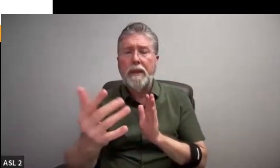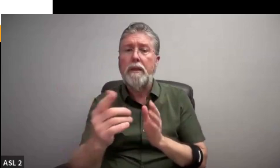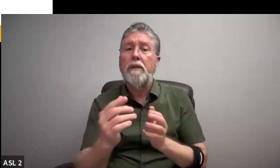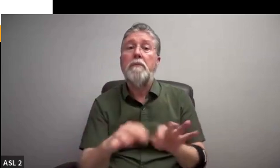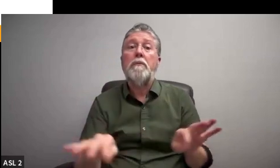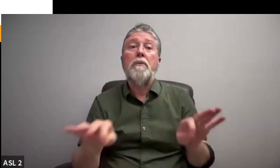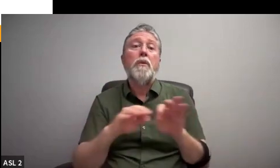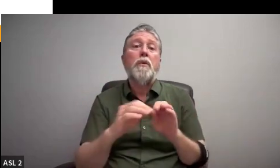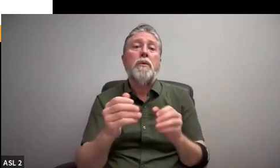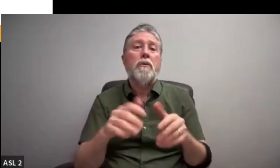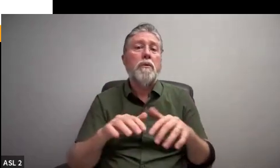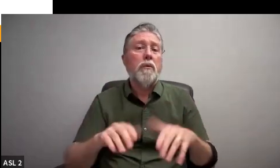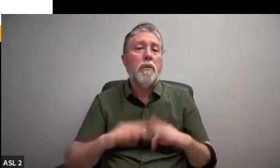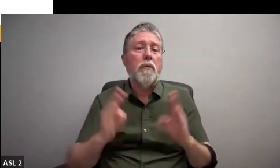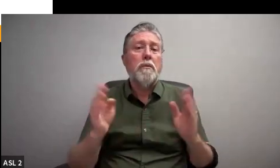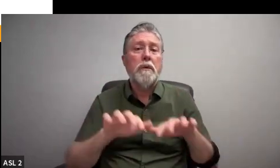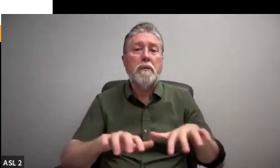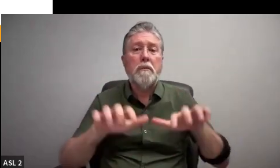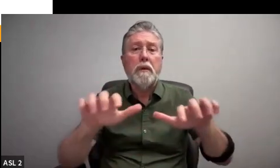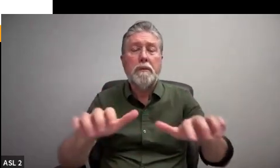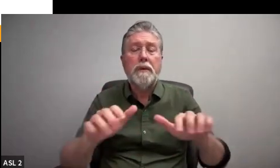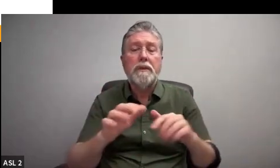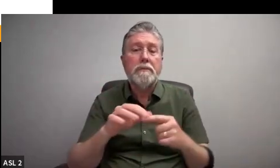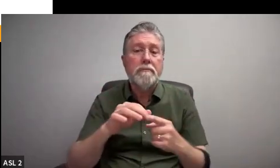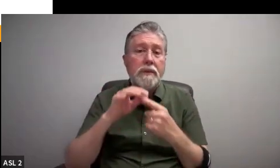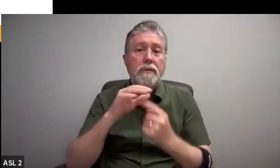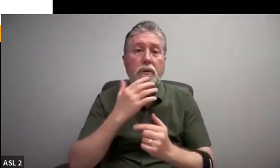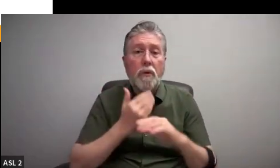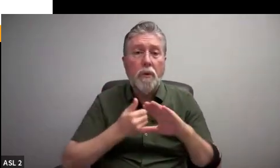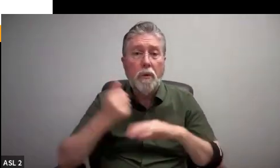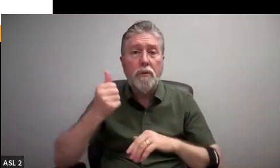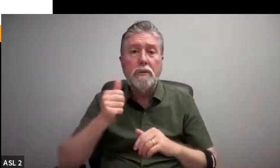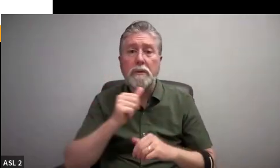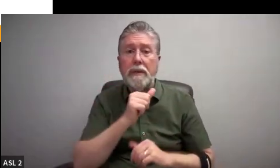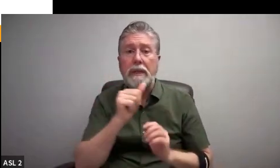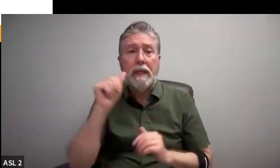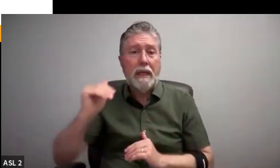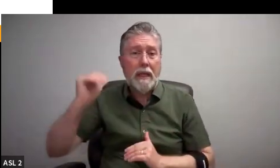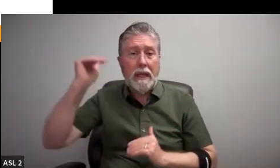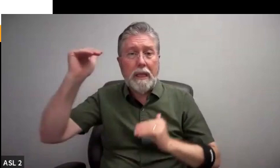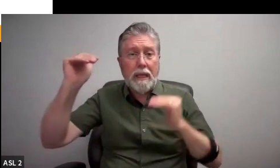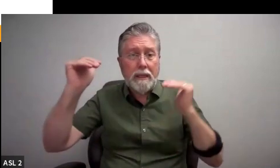especially from older adults and caregivers themselves who ultimately are impacted by the